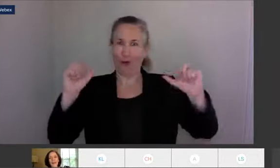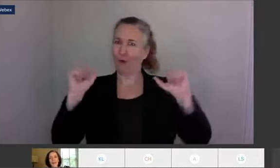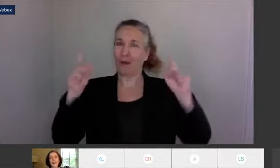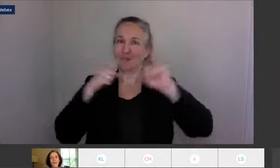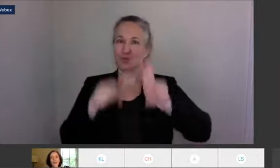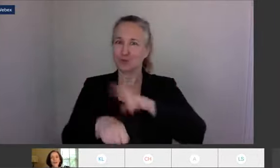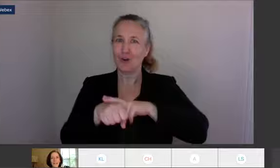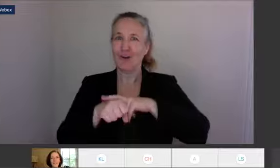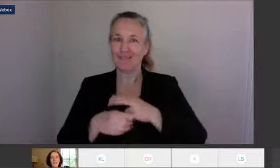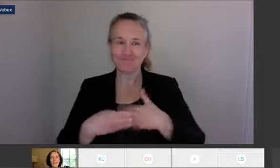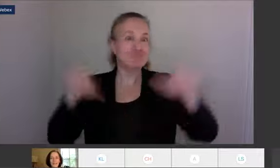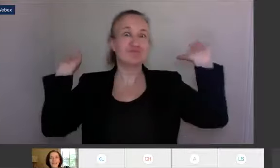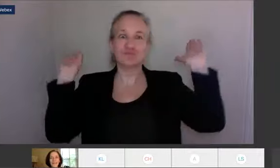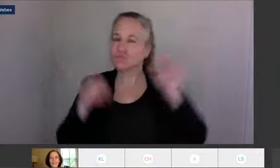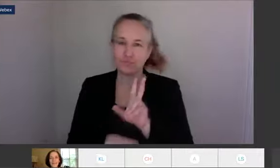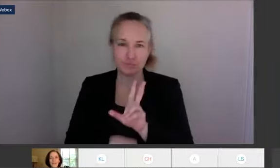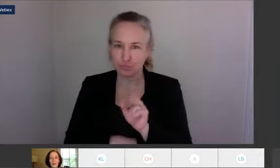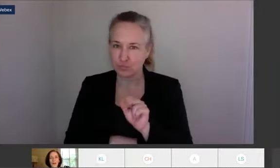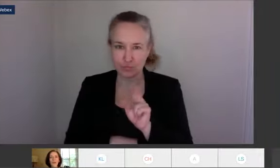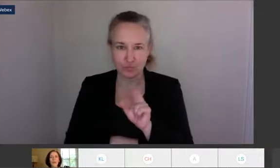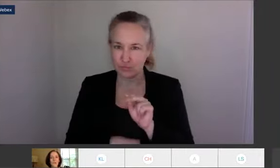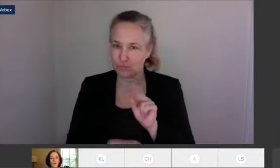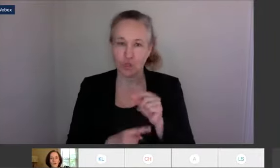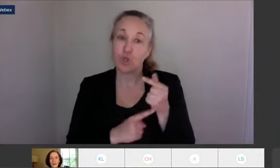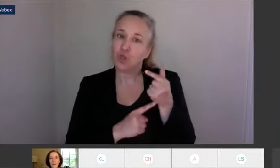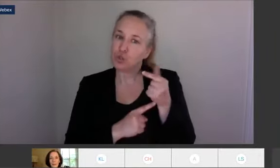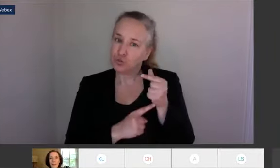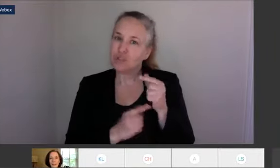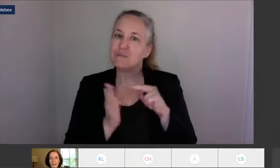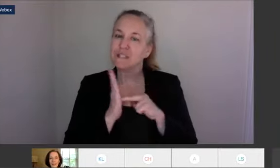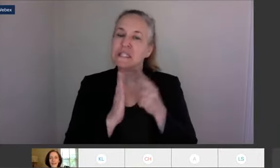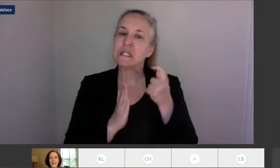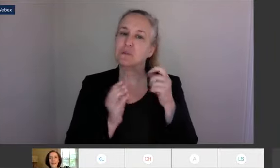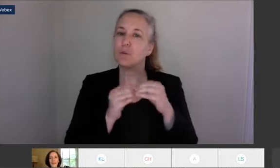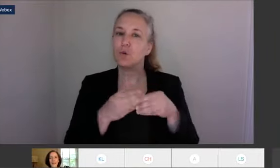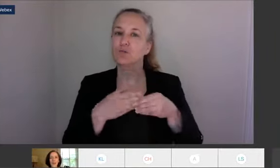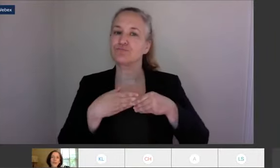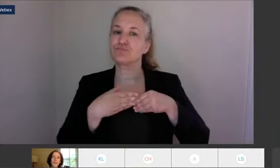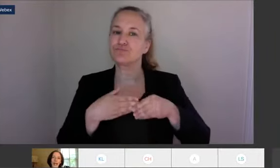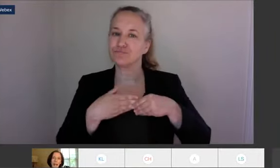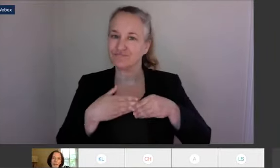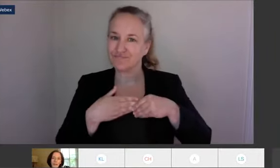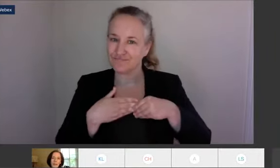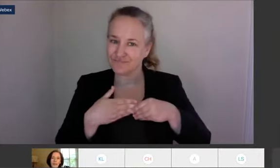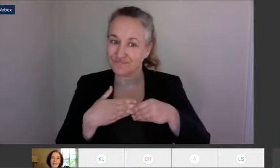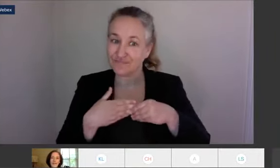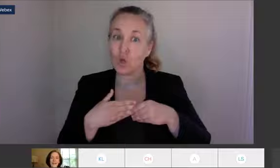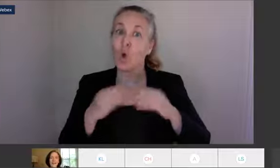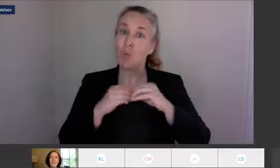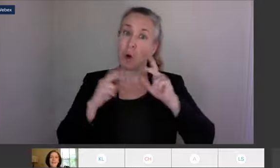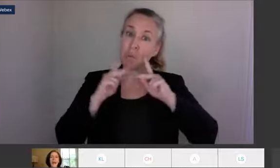green means you know a little more flexibility larger gatherings some